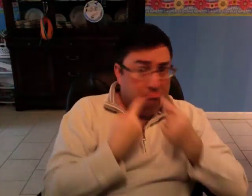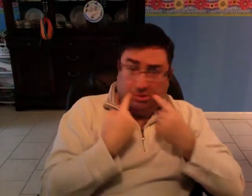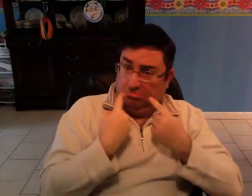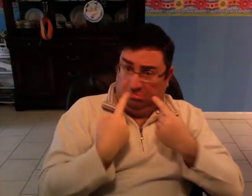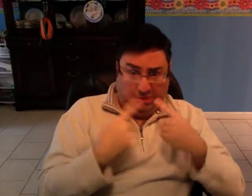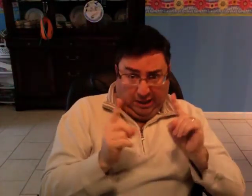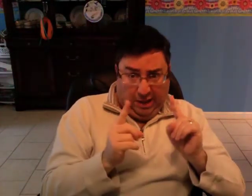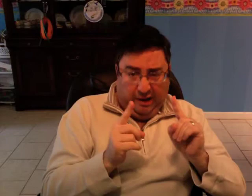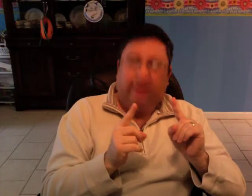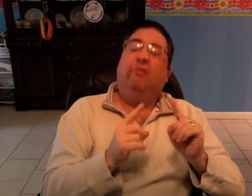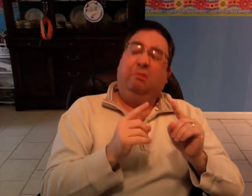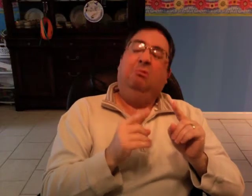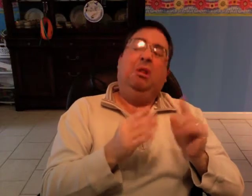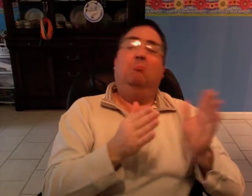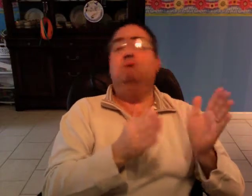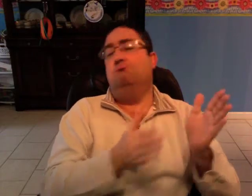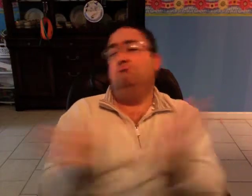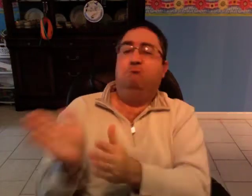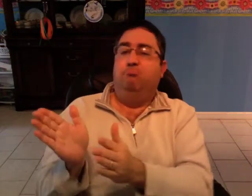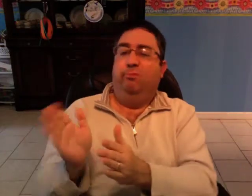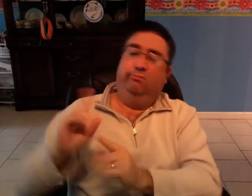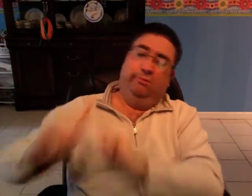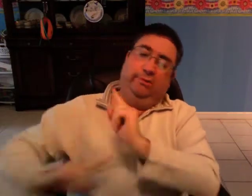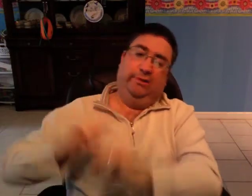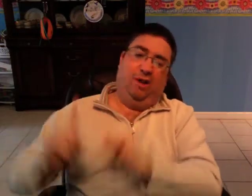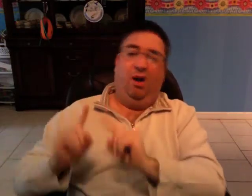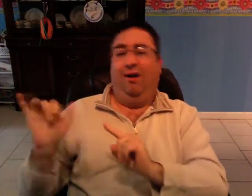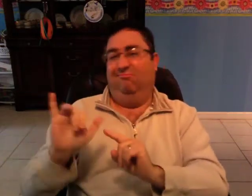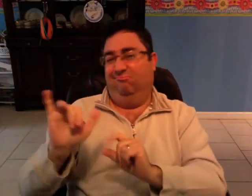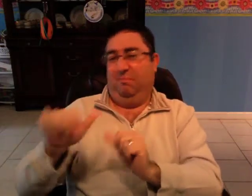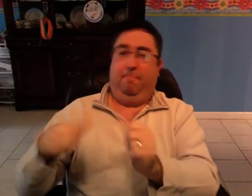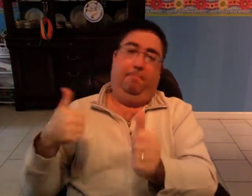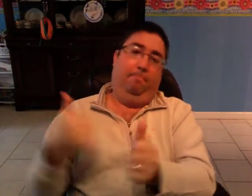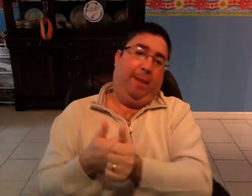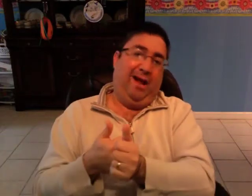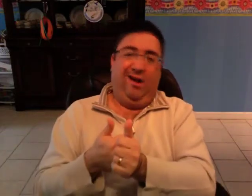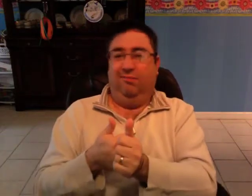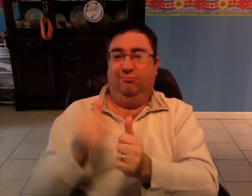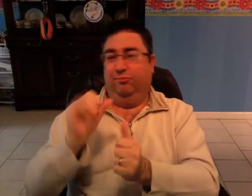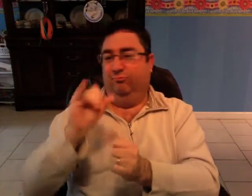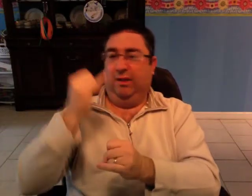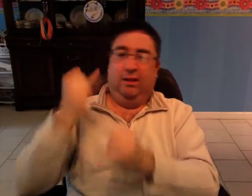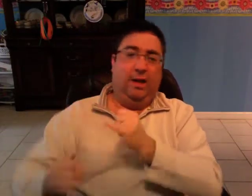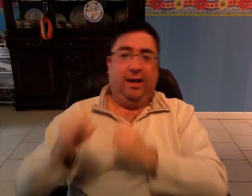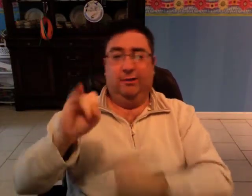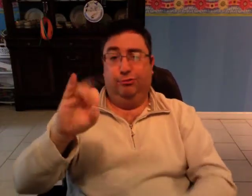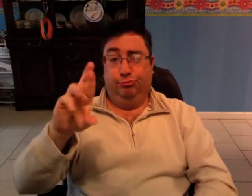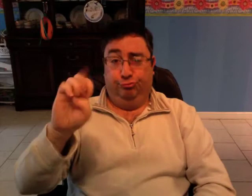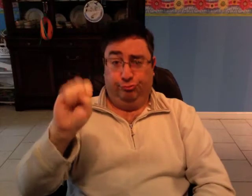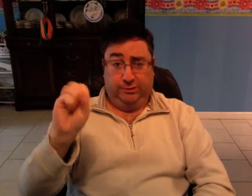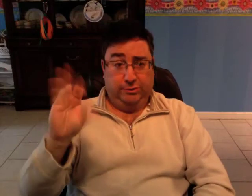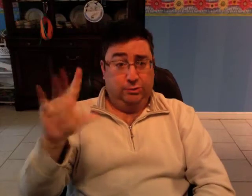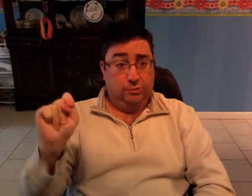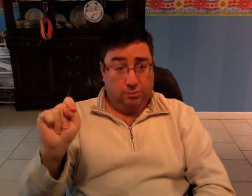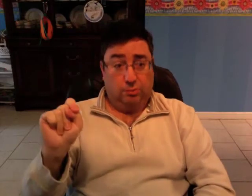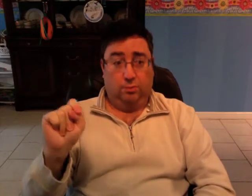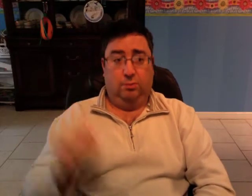and if that did not succeed, then signs were used as a "backup" or "last resort".